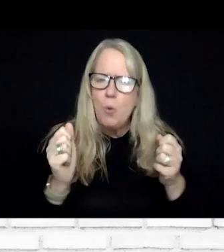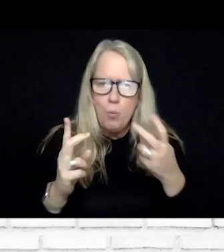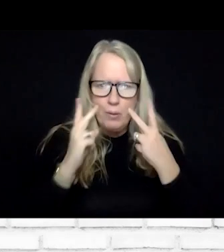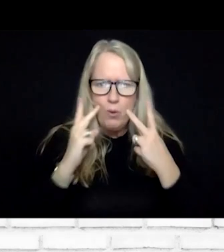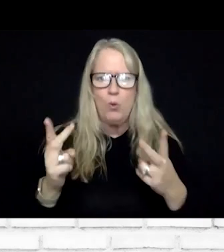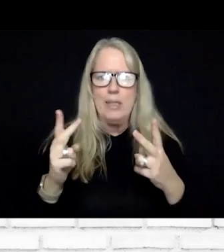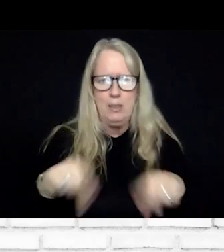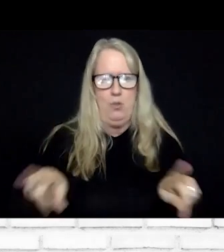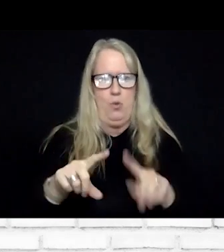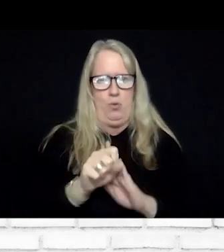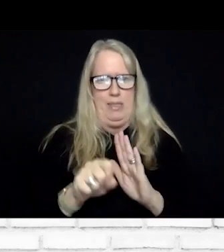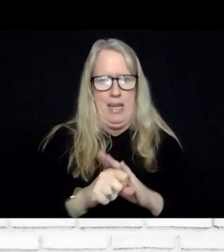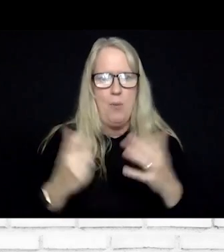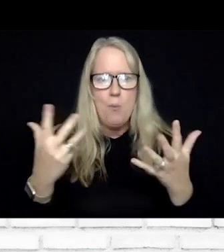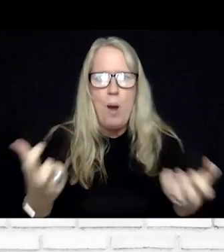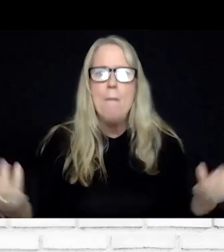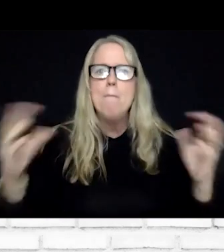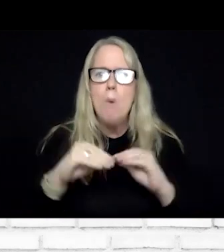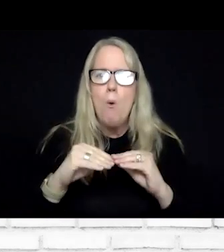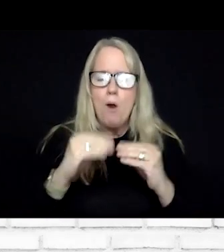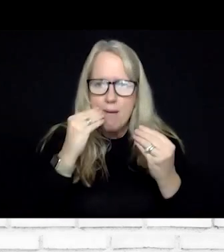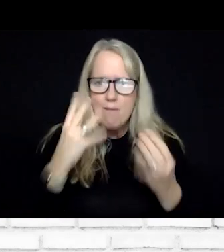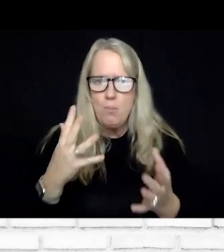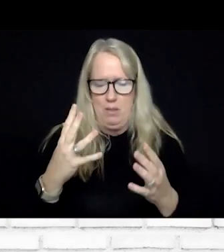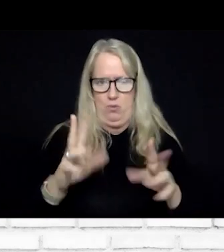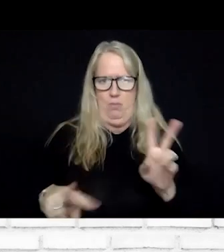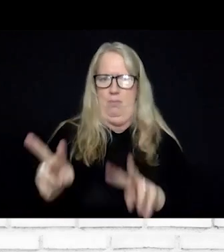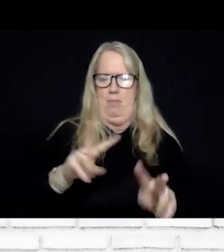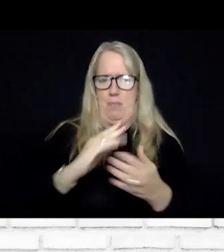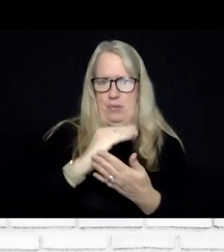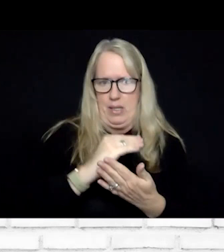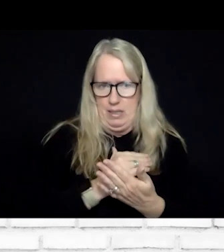STATES THAT HAVE MORE INFORMATION. WE HAVE SOME THAT ARE IN